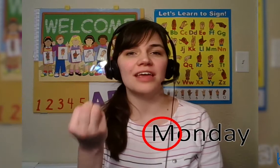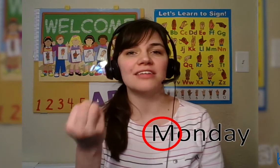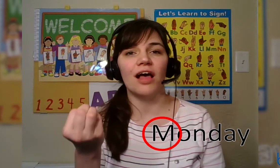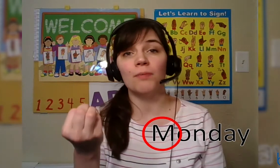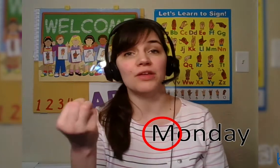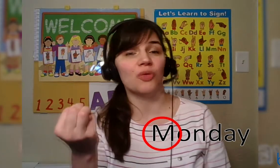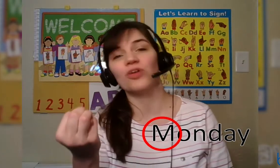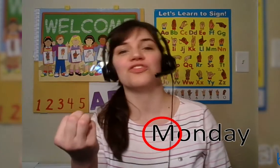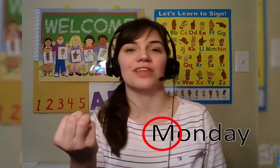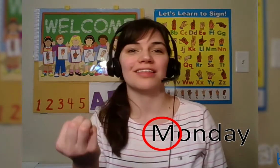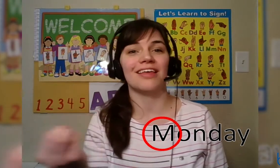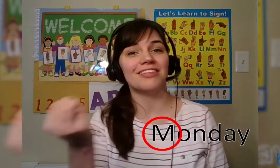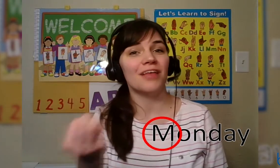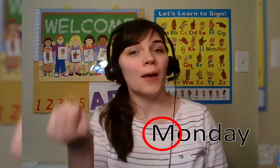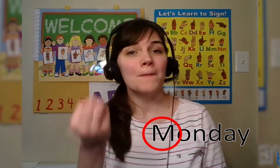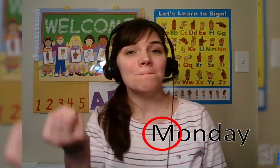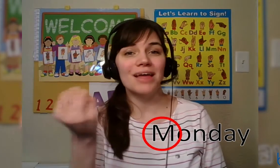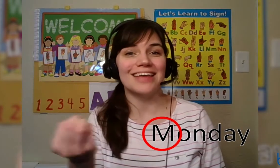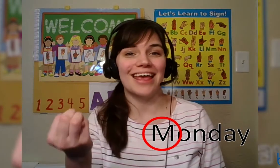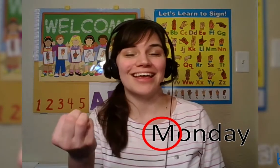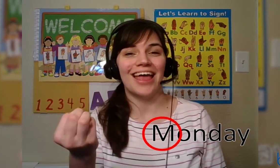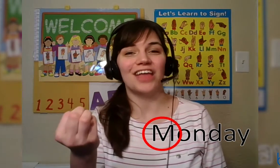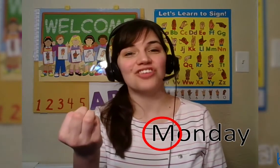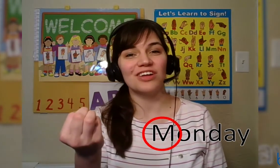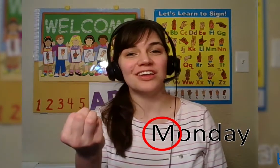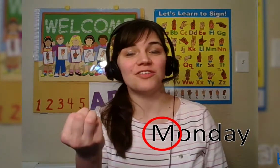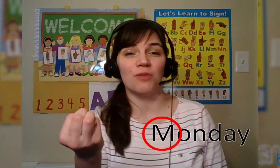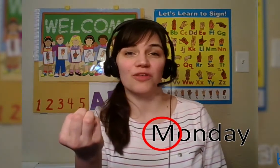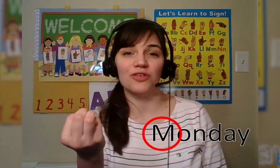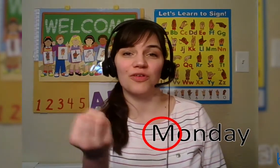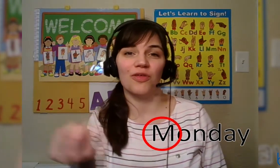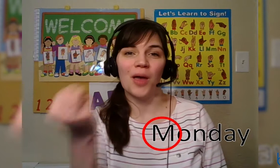your hand up and towards you like this, Monday, and turn it in a small circle: